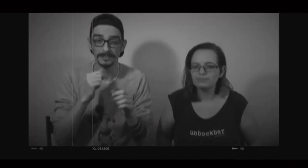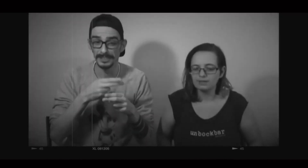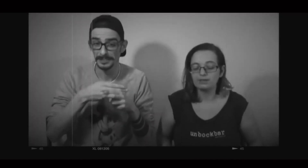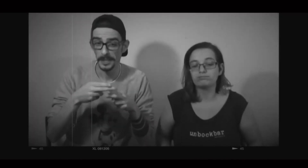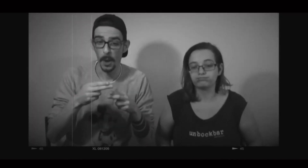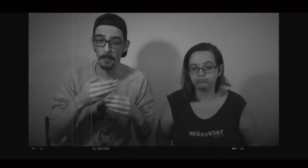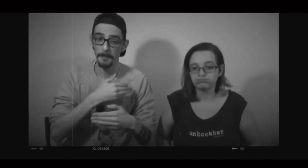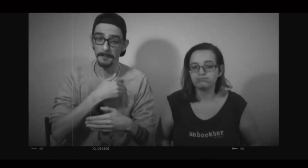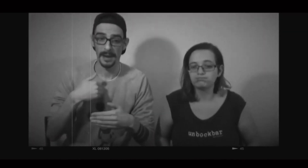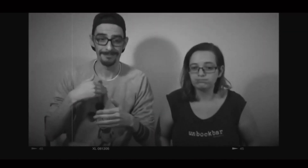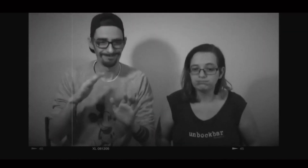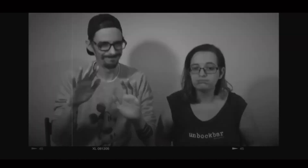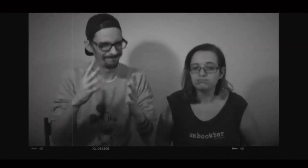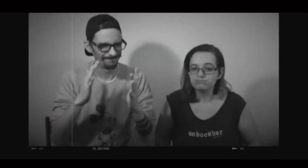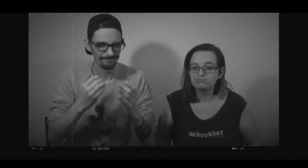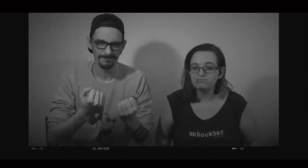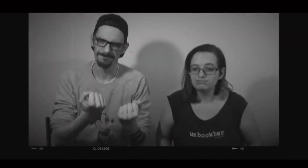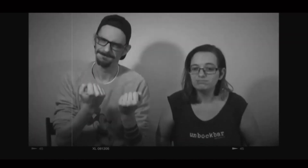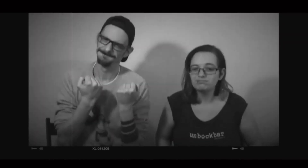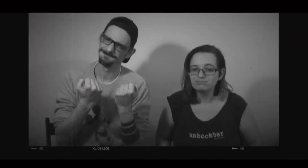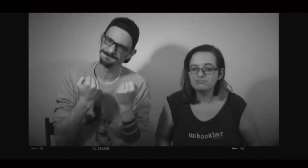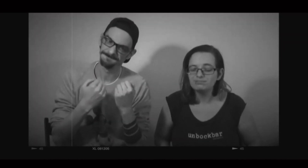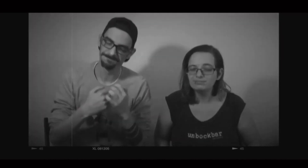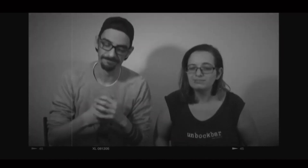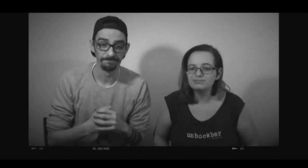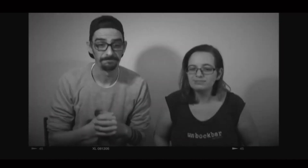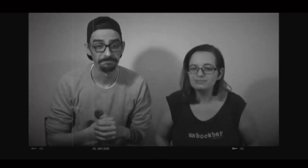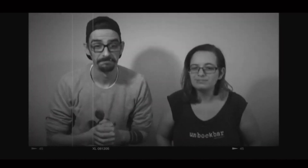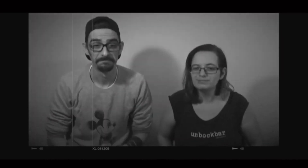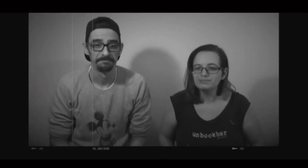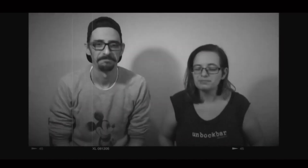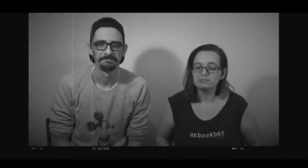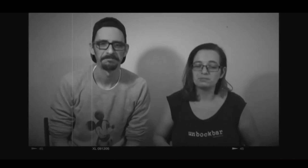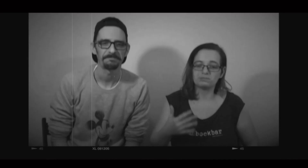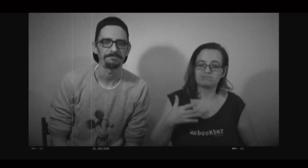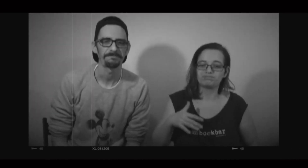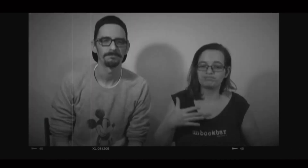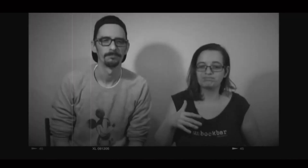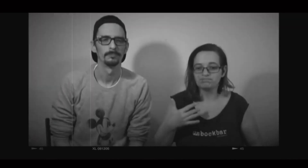Here you can not hope for a well-kept language. It is impressive.